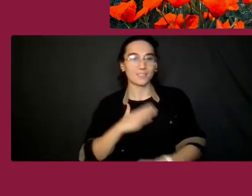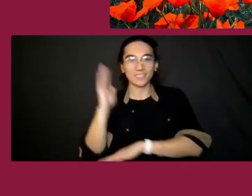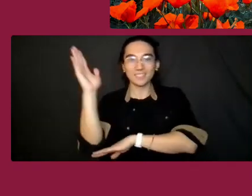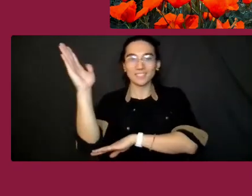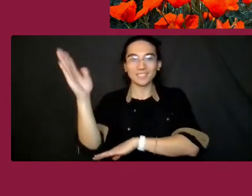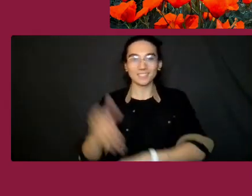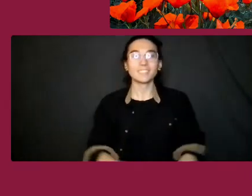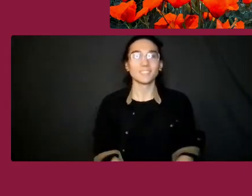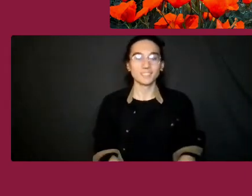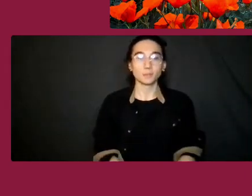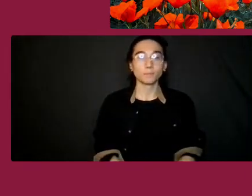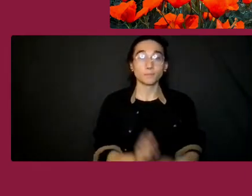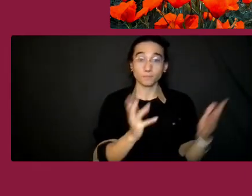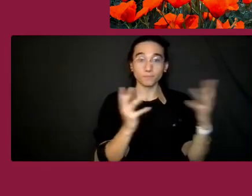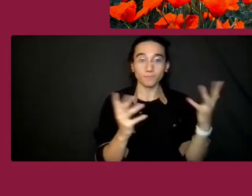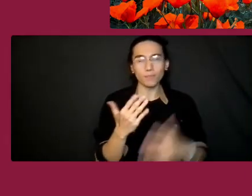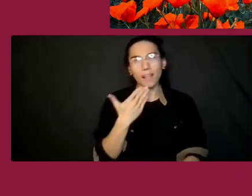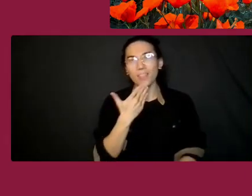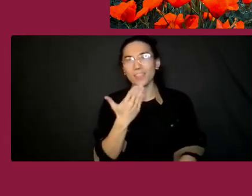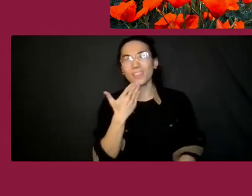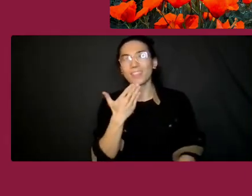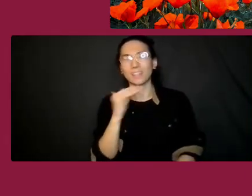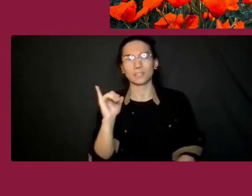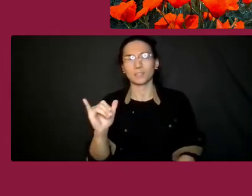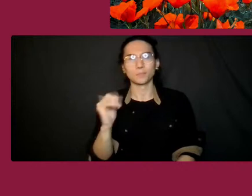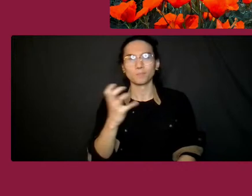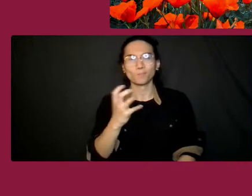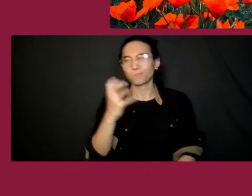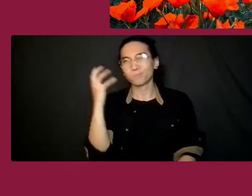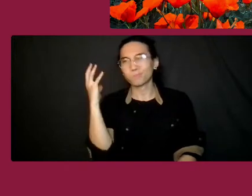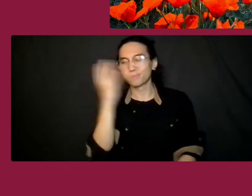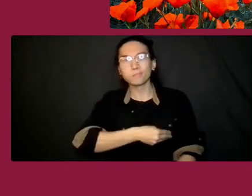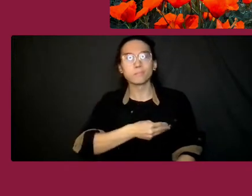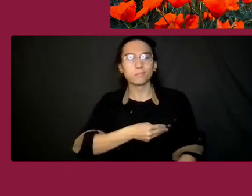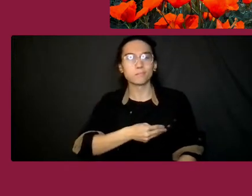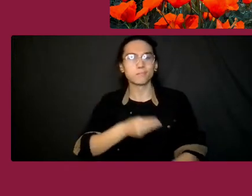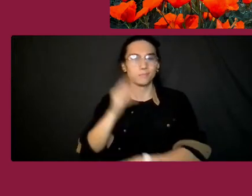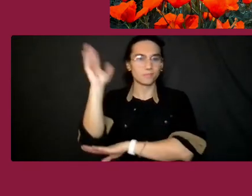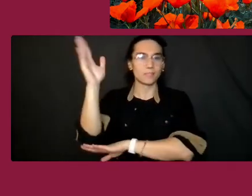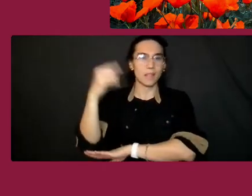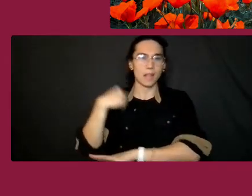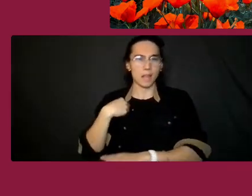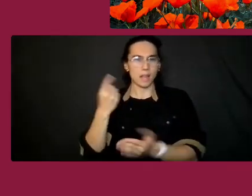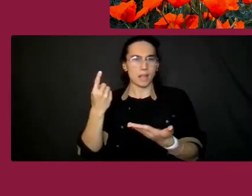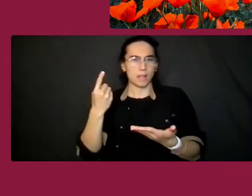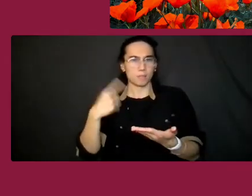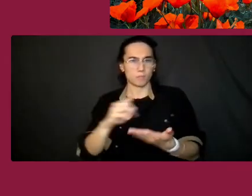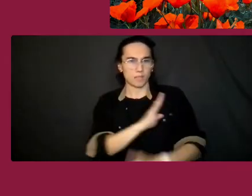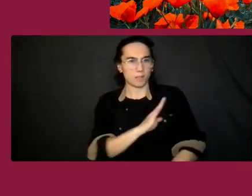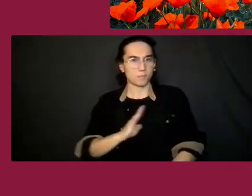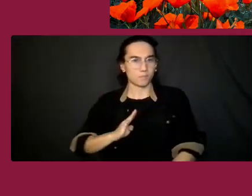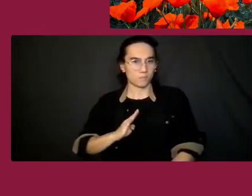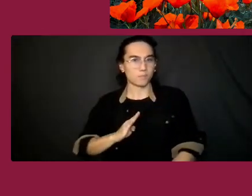Thank you so much. That was such a wonderful presentation. Let me check and see if our board members, do you have any questions?